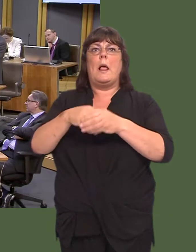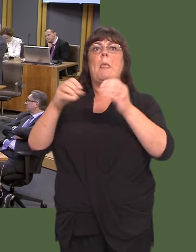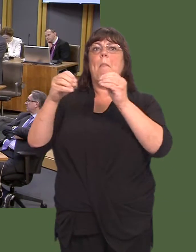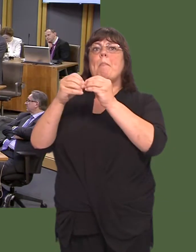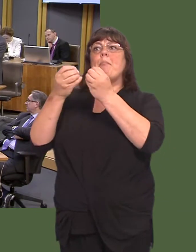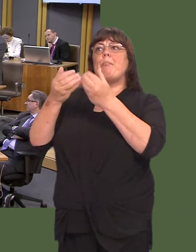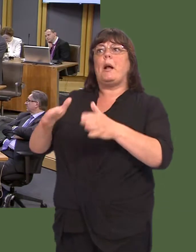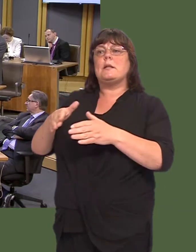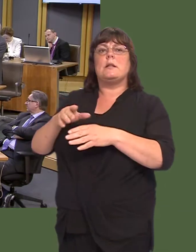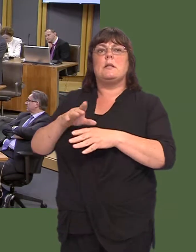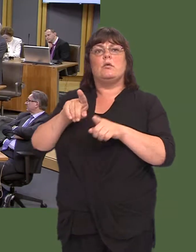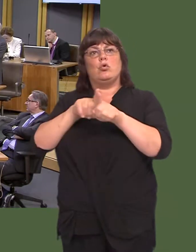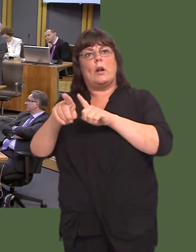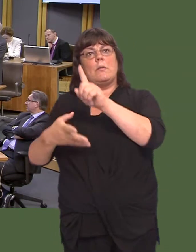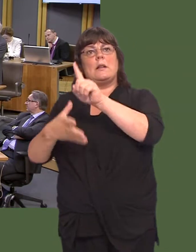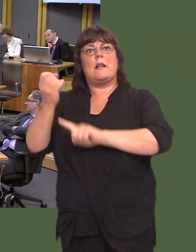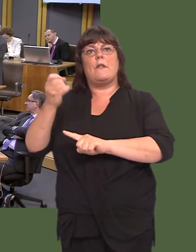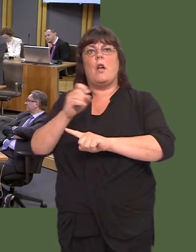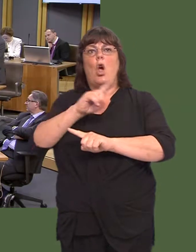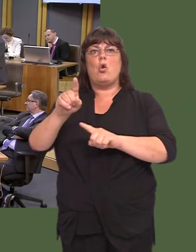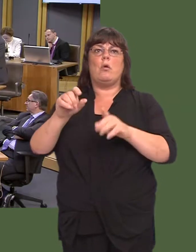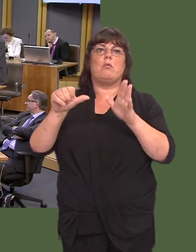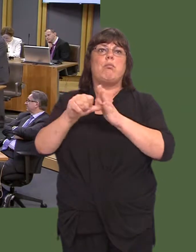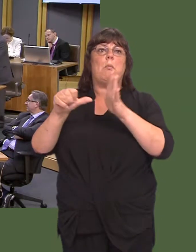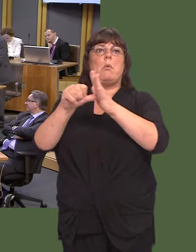and make a success, instead of trying to be an obstacle to progress all the time?